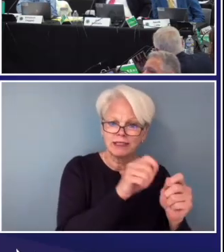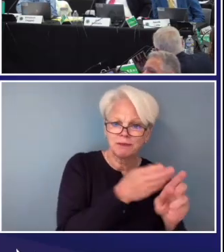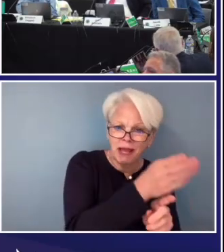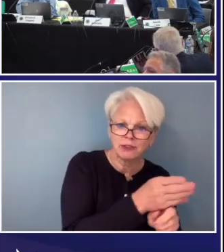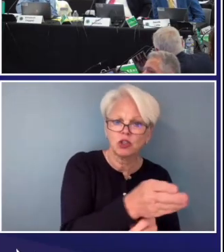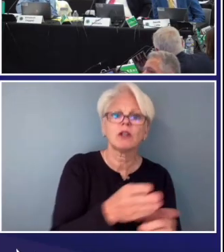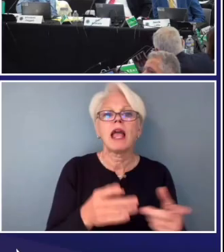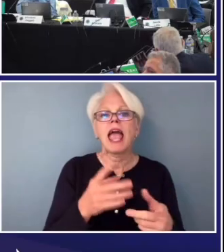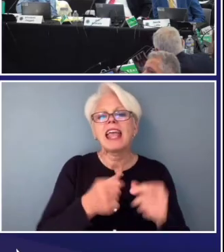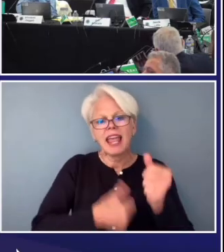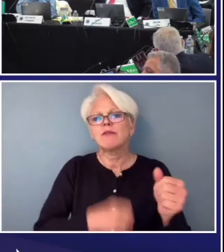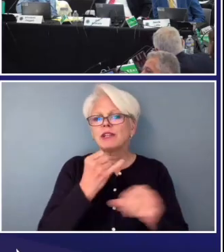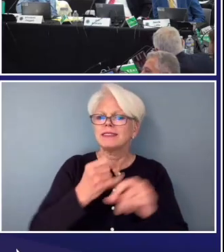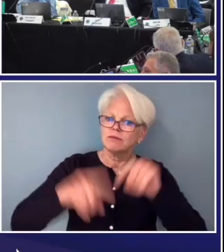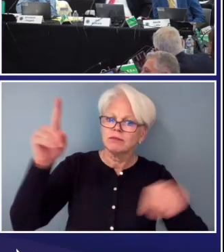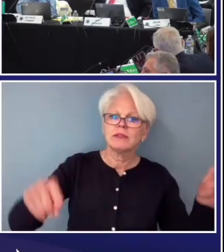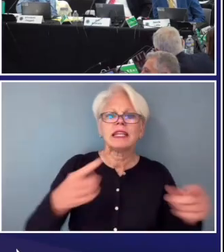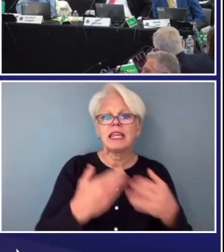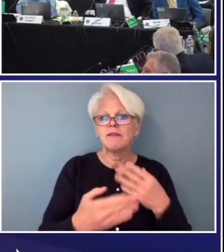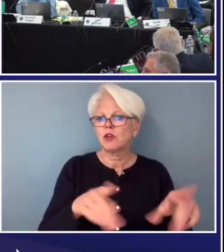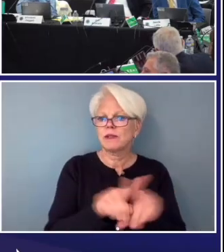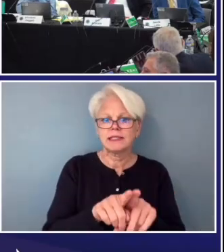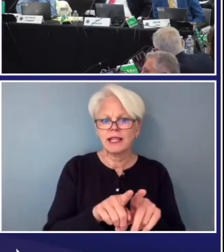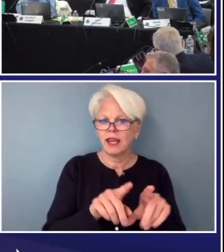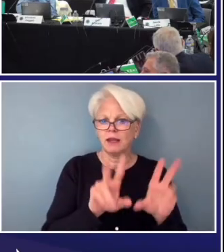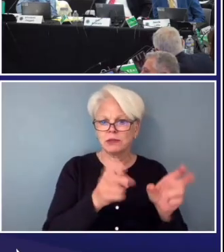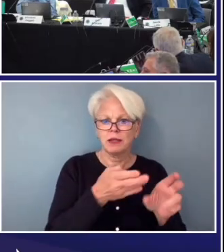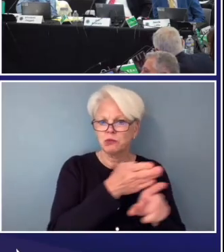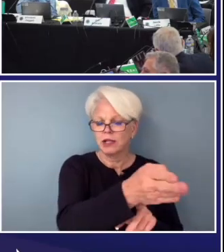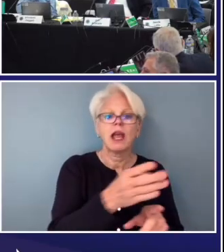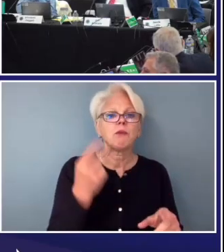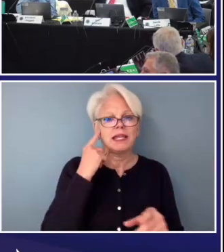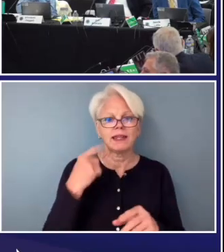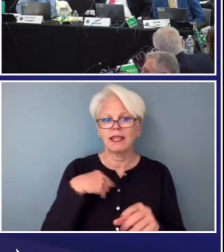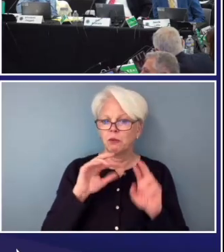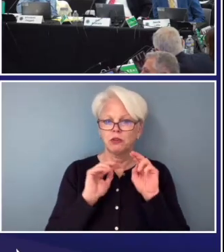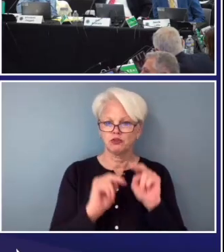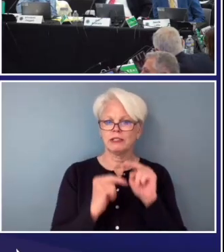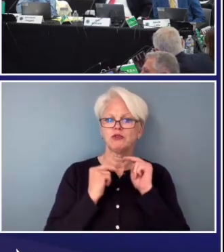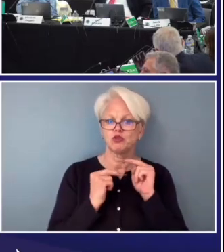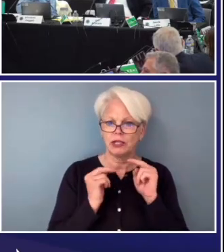even though they're in the same subject area, and we think it'd be very restrictive on institutions to have to just